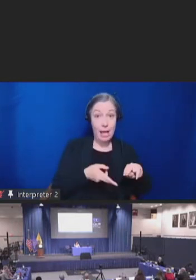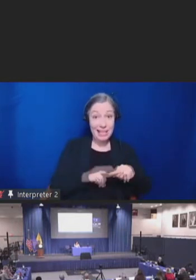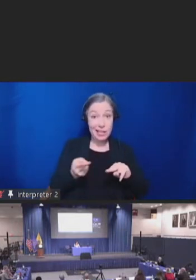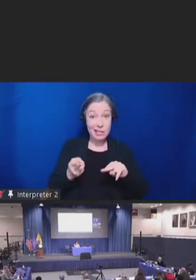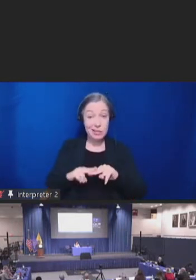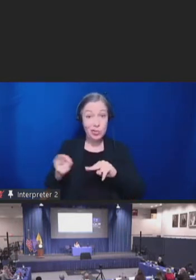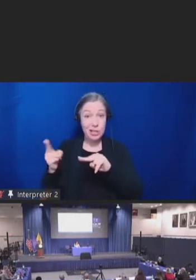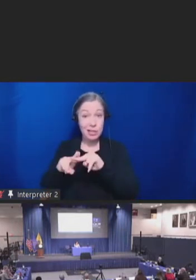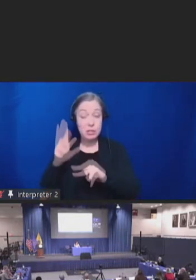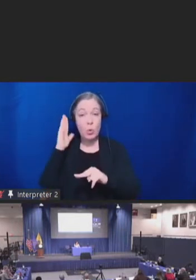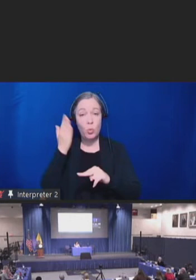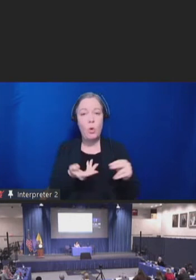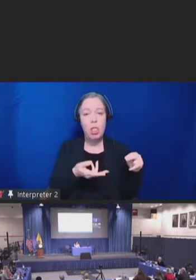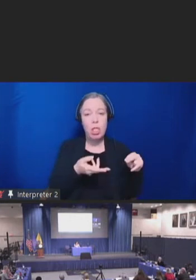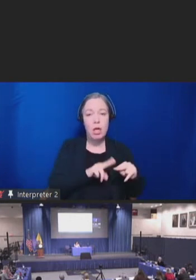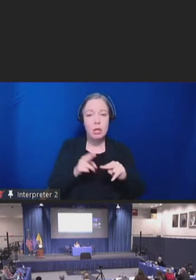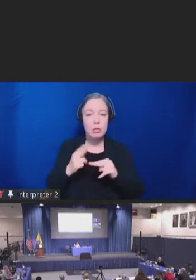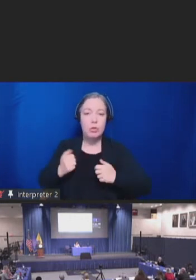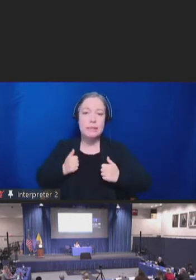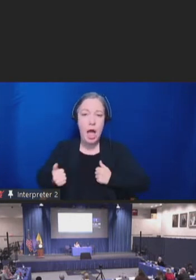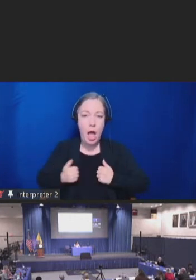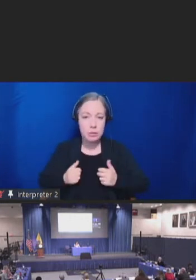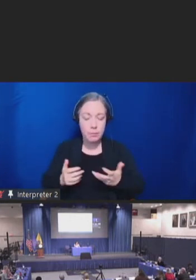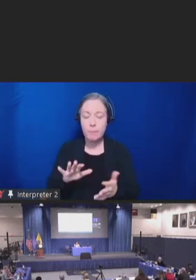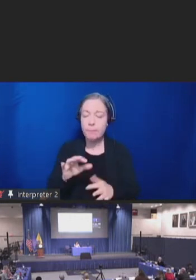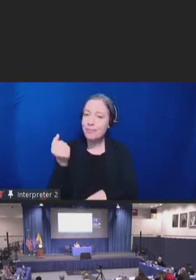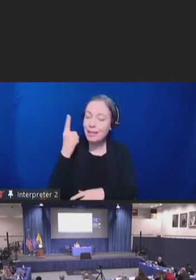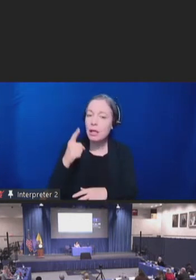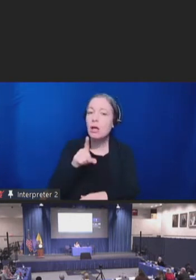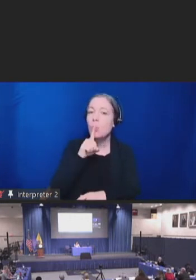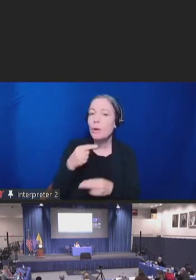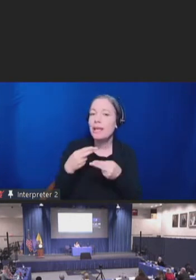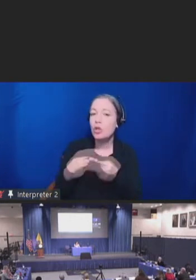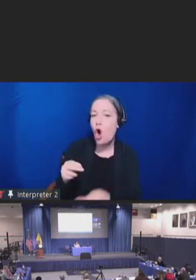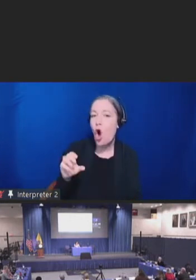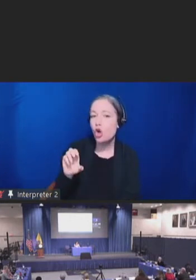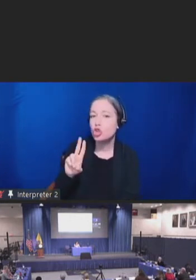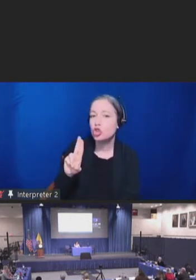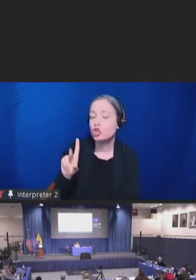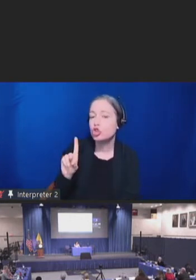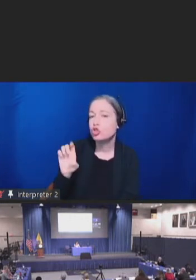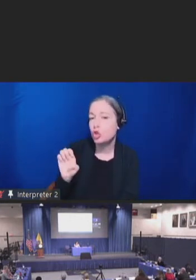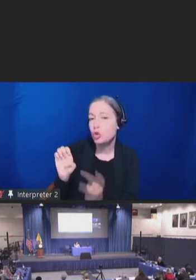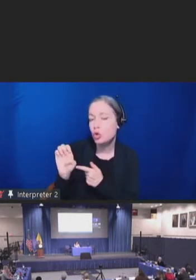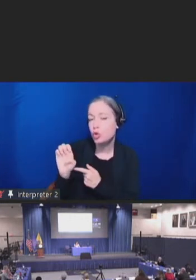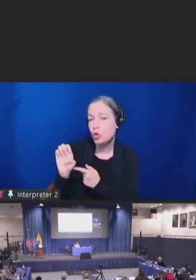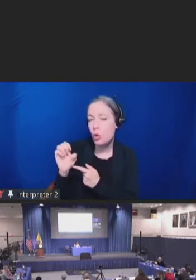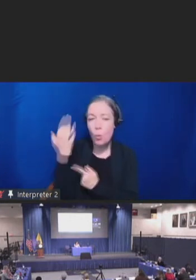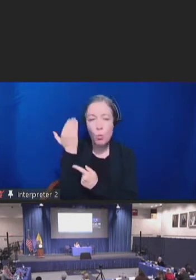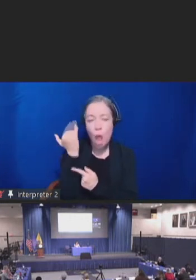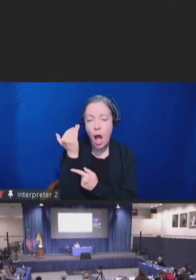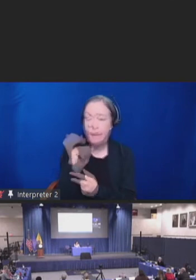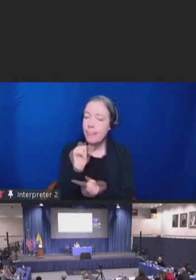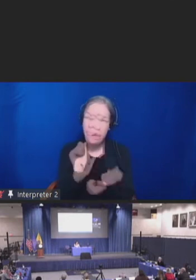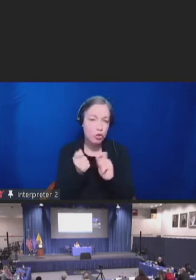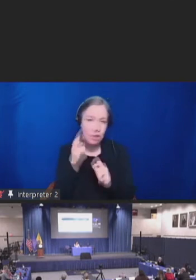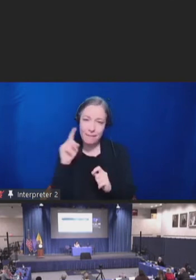And then this is crude. And what I mean by that is that it's not adjusted for any covariates. Next slide, please.